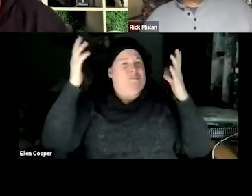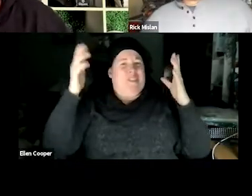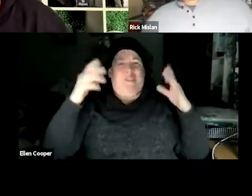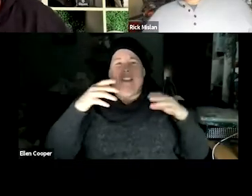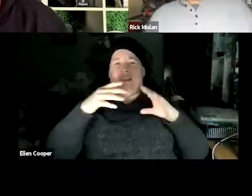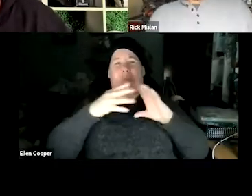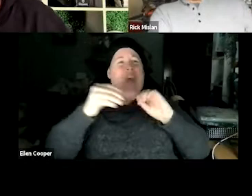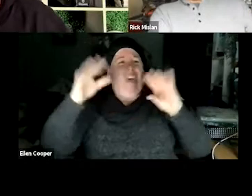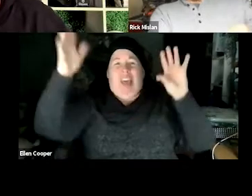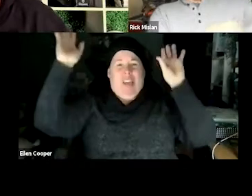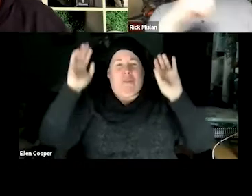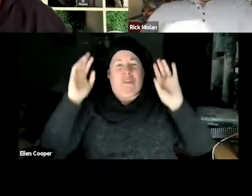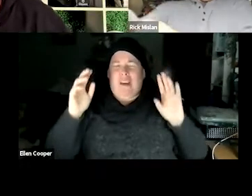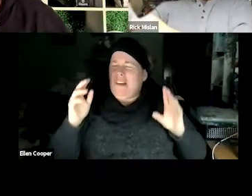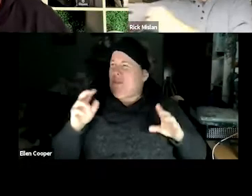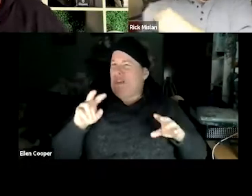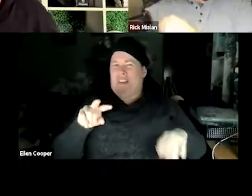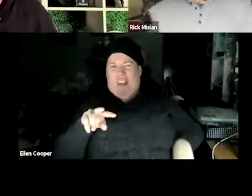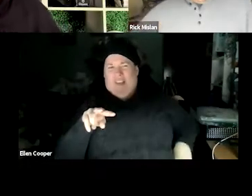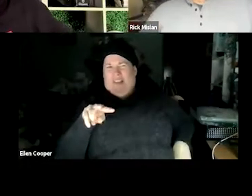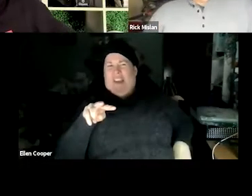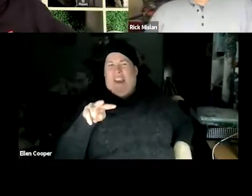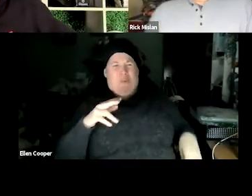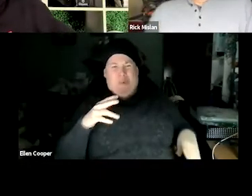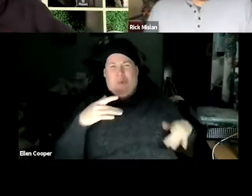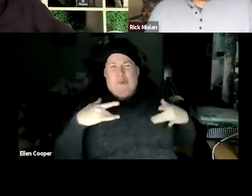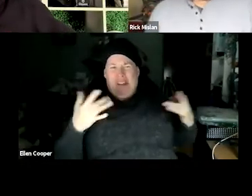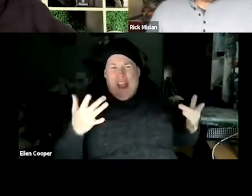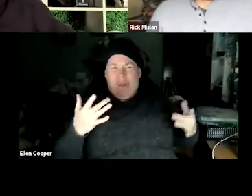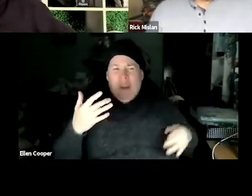CalebBarlow: What just happened here like these people were normal 10 minutes ago